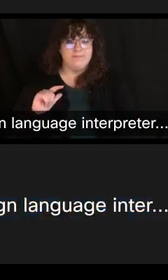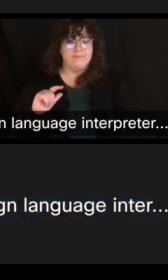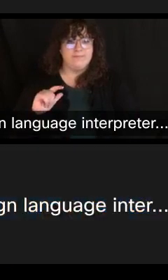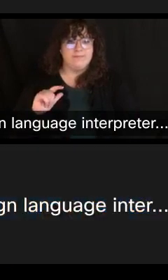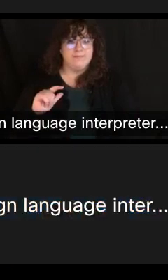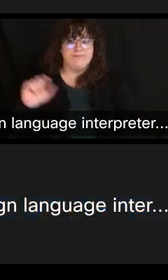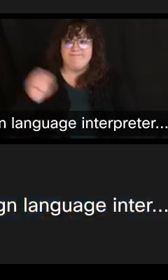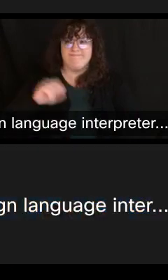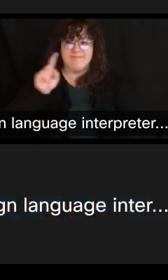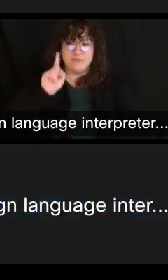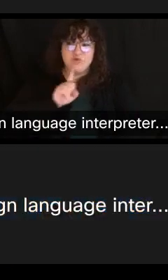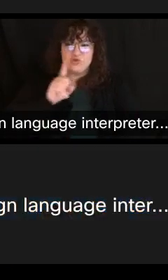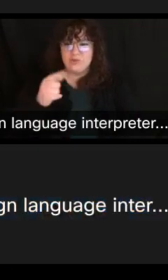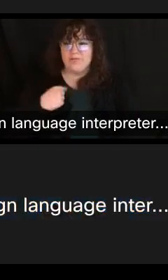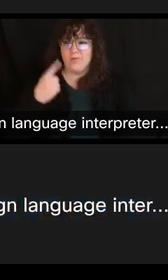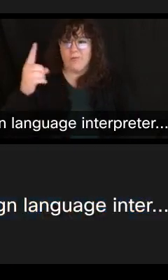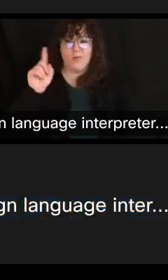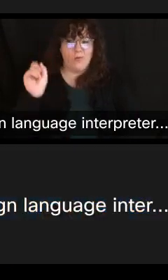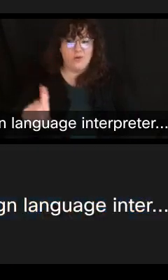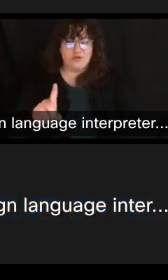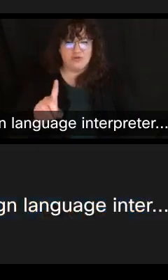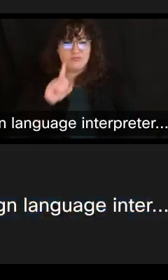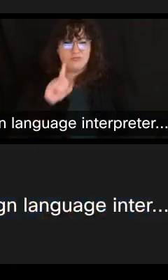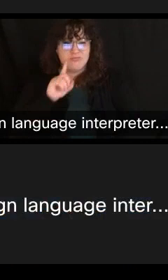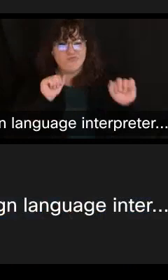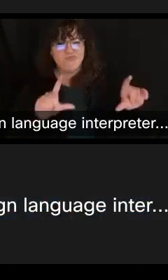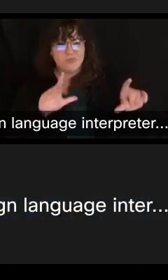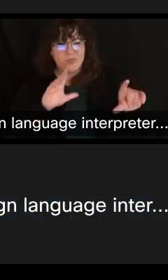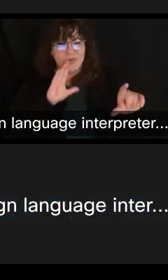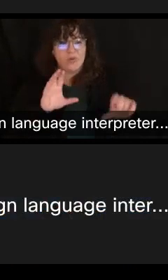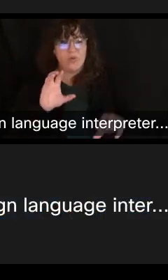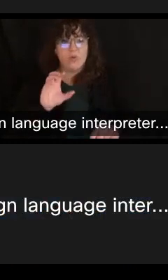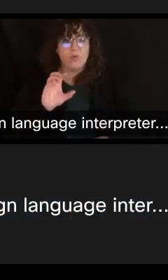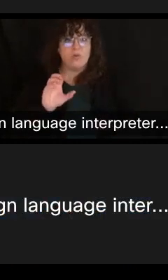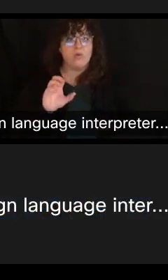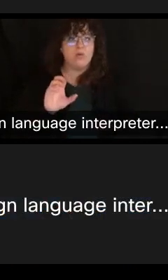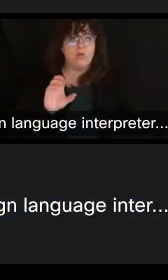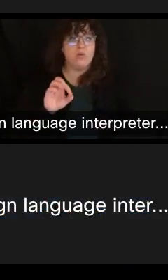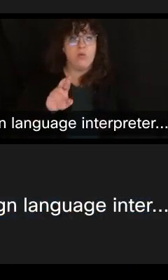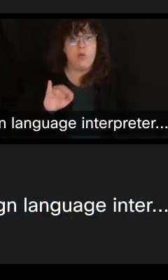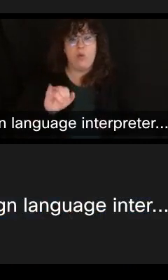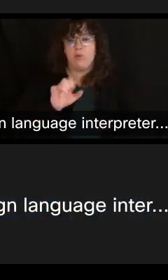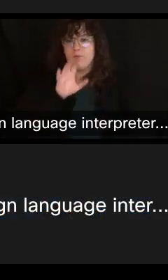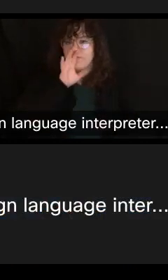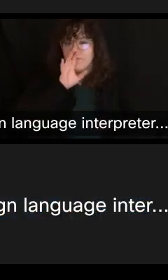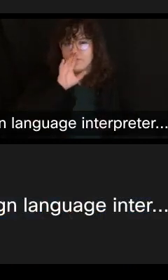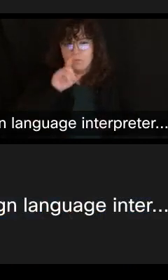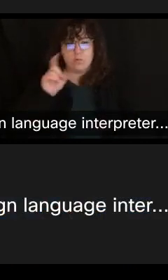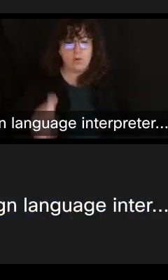one here so let me pull that up. The question was, "is there a comprehensive list of crisis